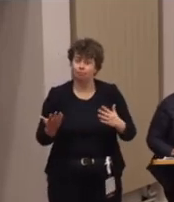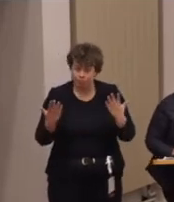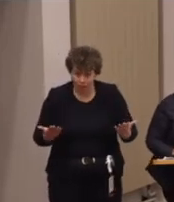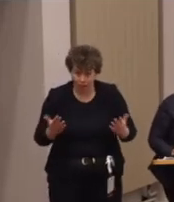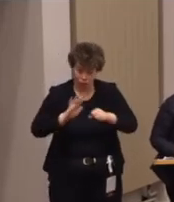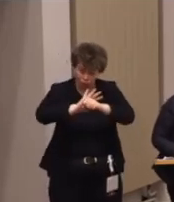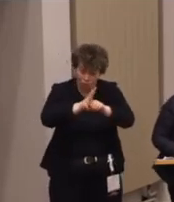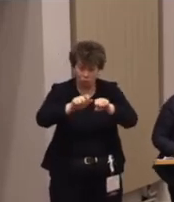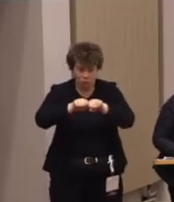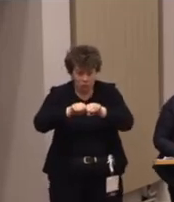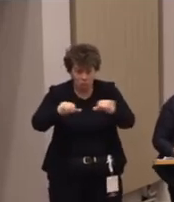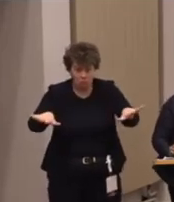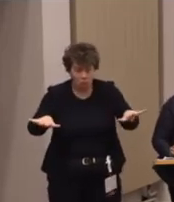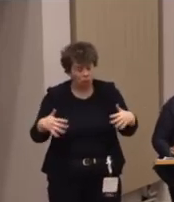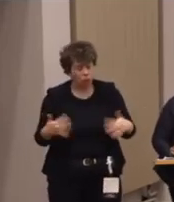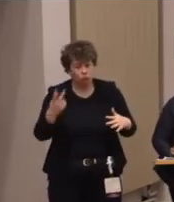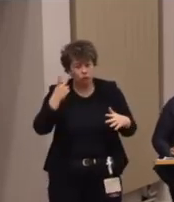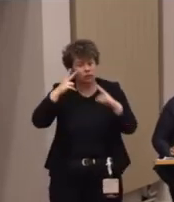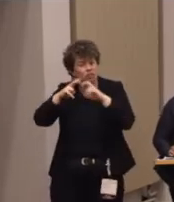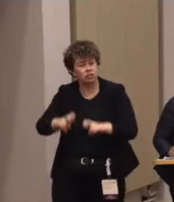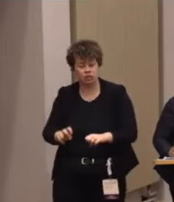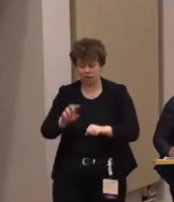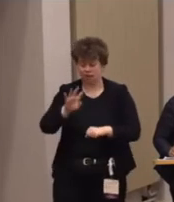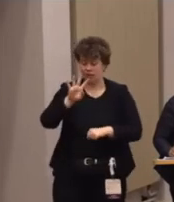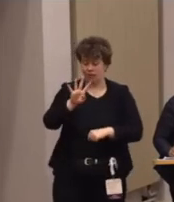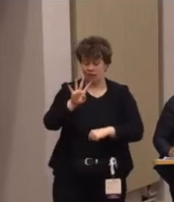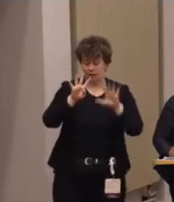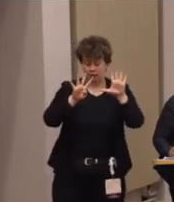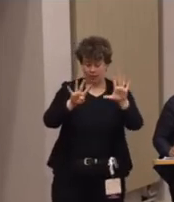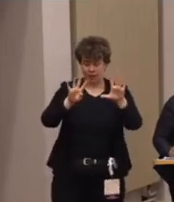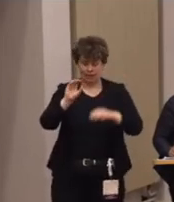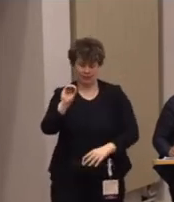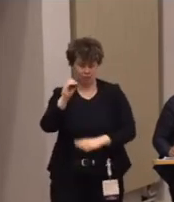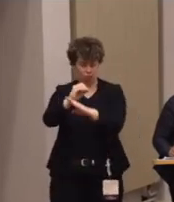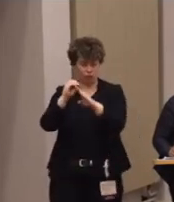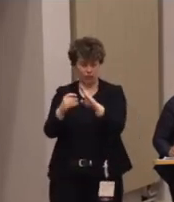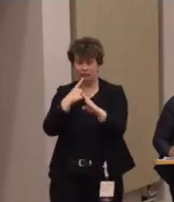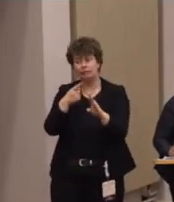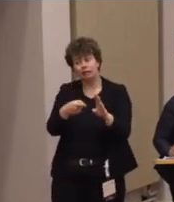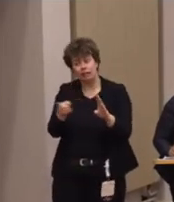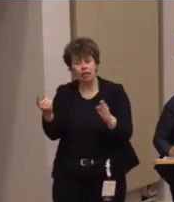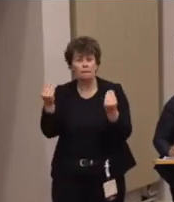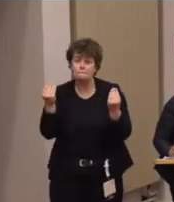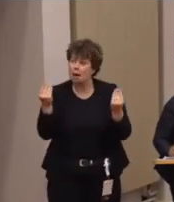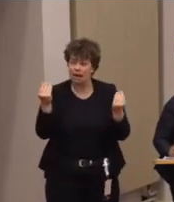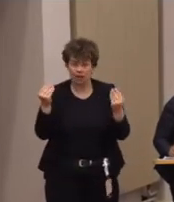shows that 91.13 per cent experience social and economic impact during the COVID pandemic.